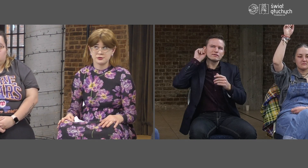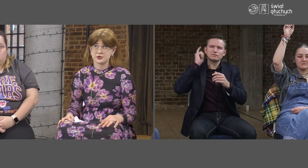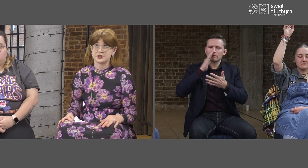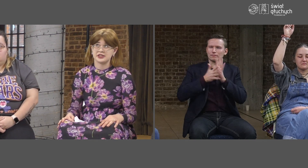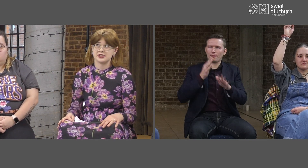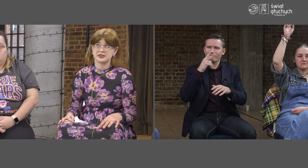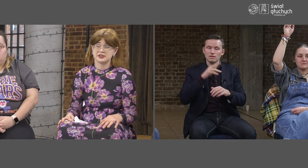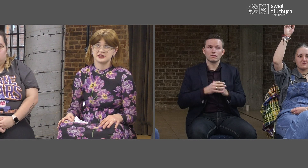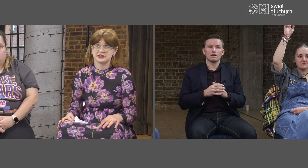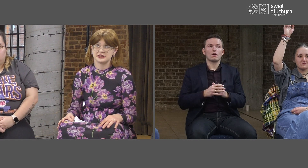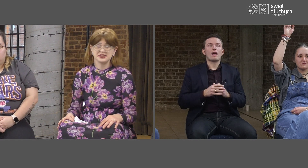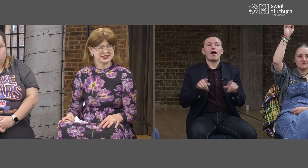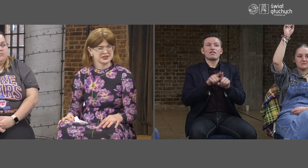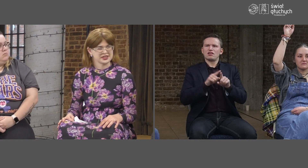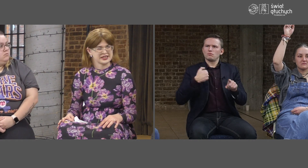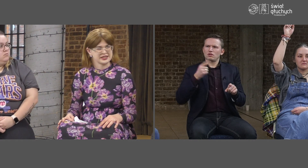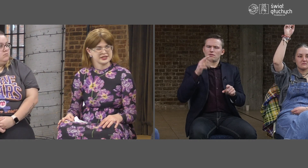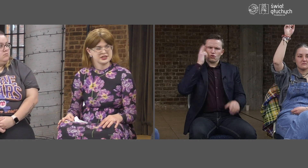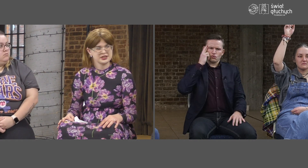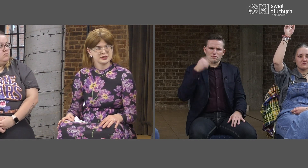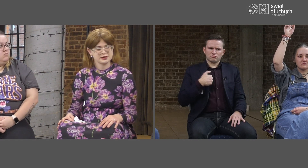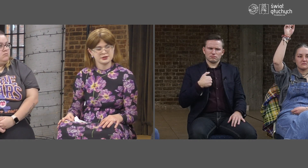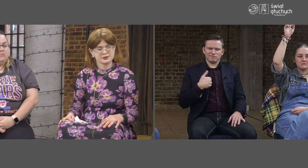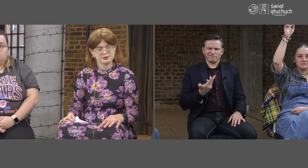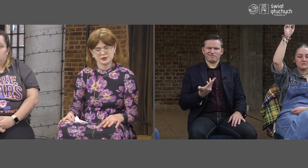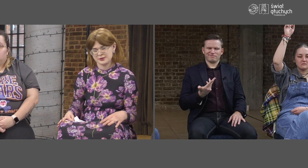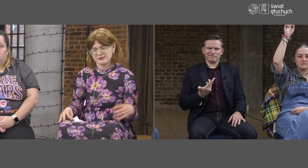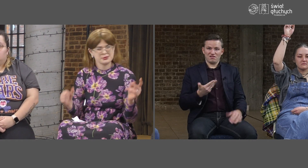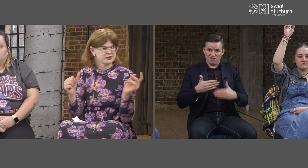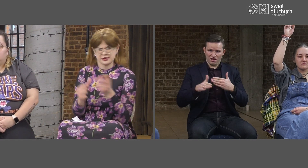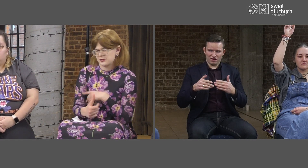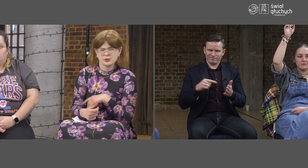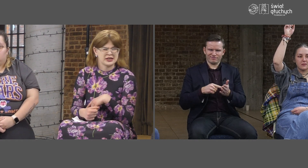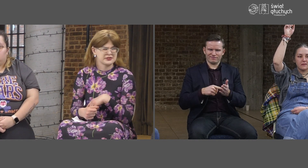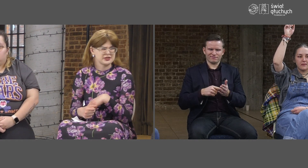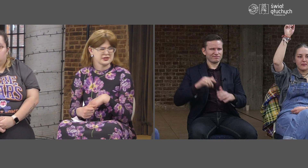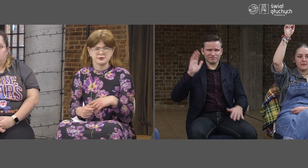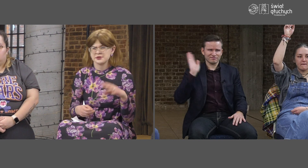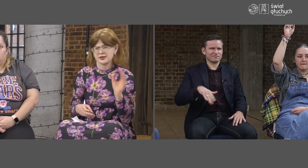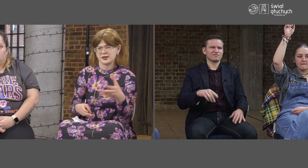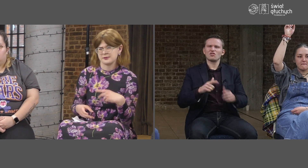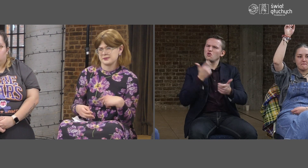that "damn, I don't want to do this anymore." So I got glittery, pink ear molds.